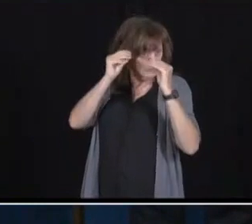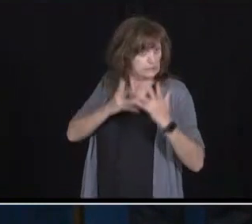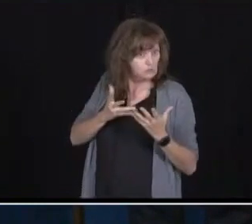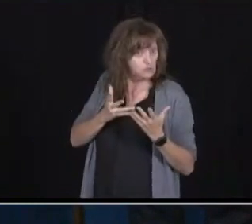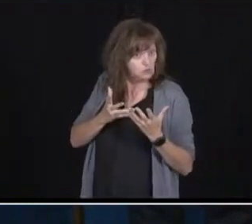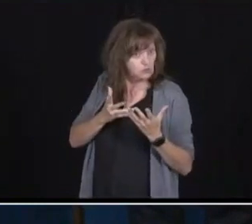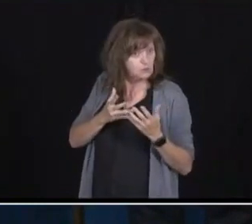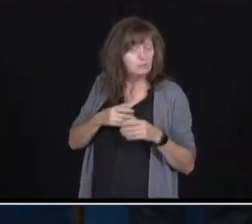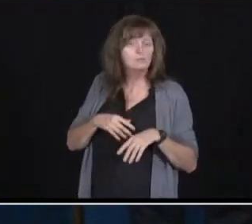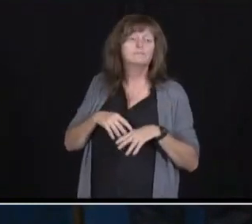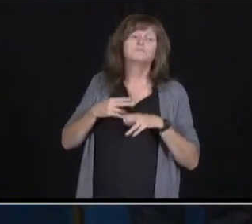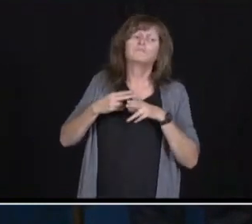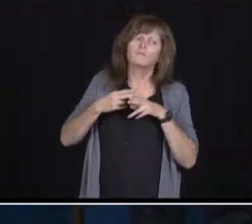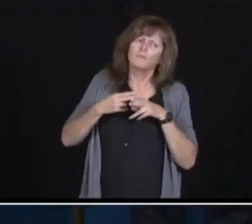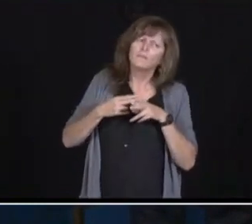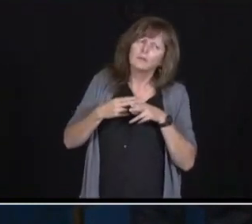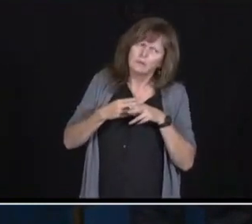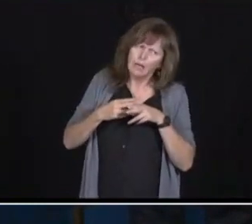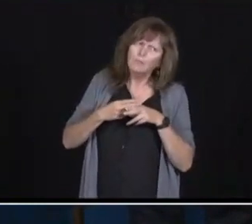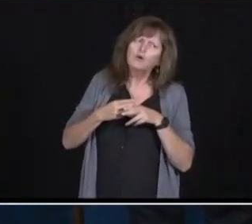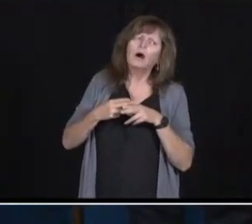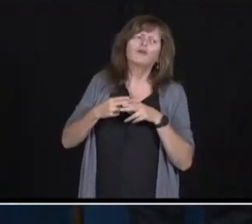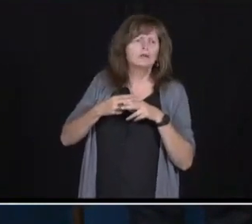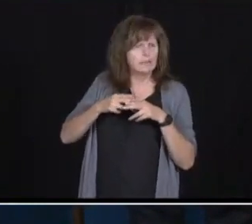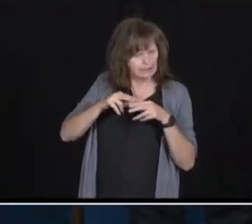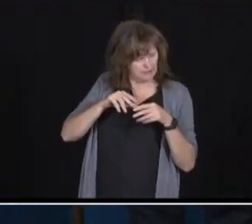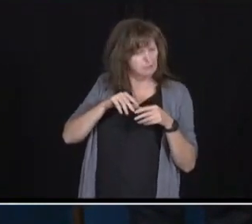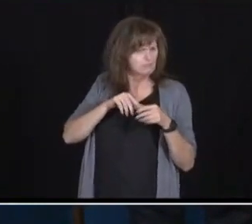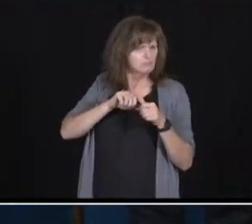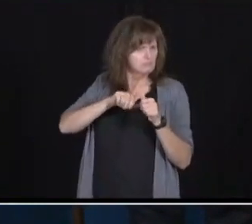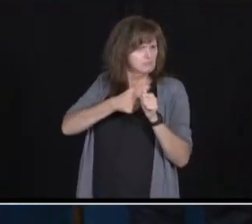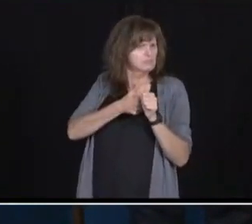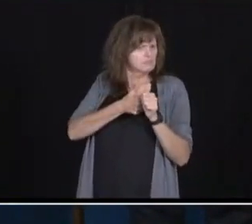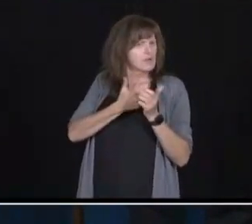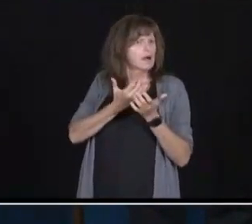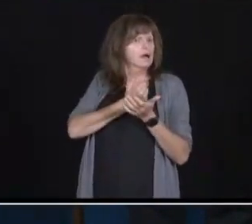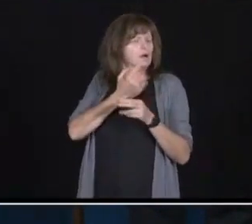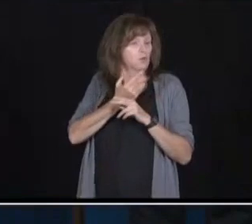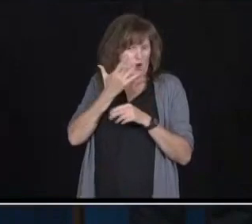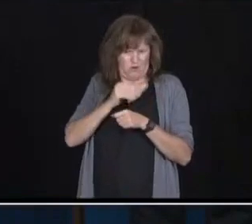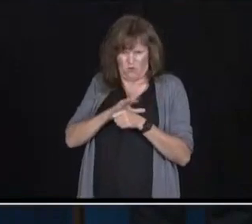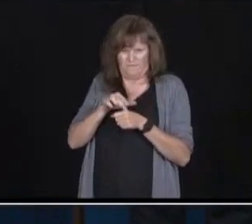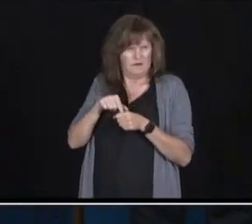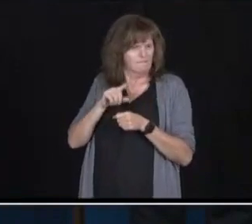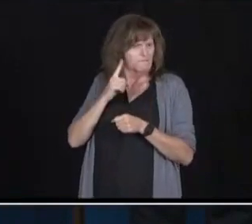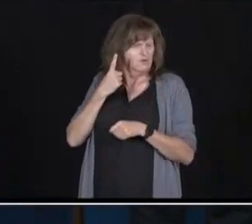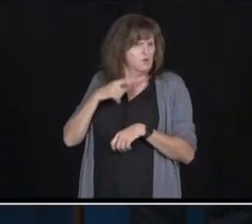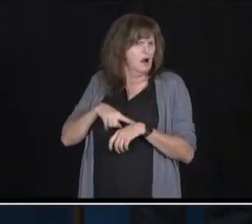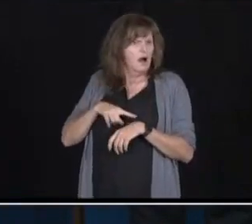every board has utilized intact into the reserve to do exactly that. To be more teacher hiring that we are initiating.